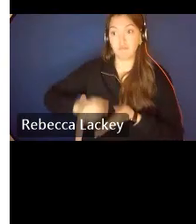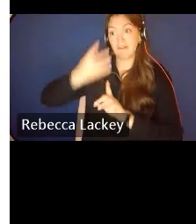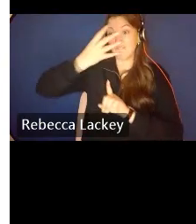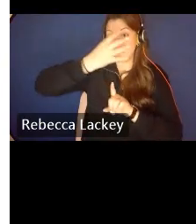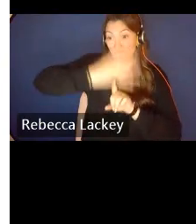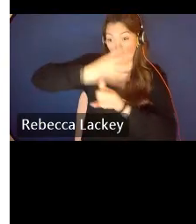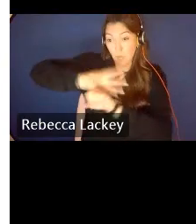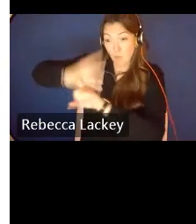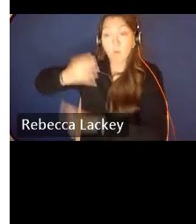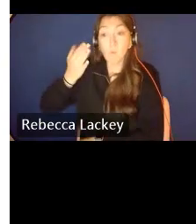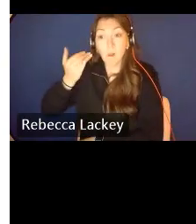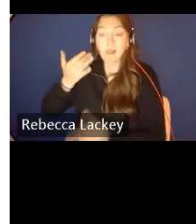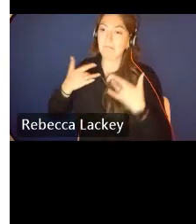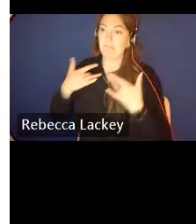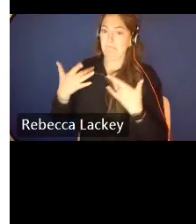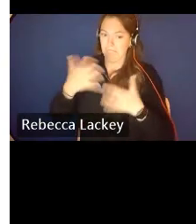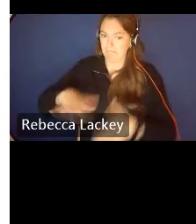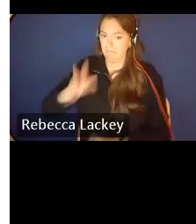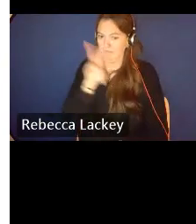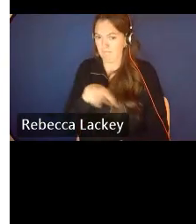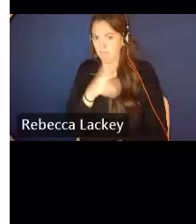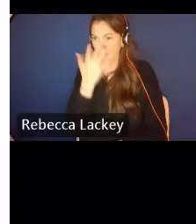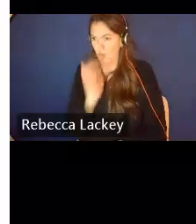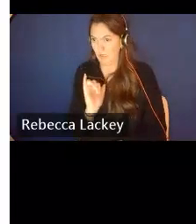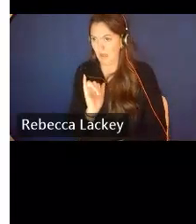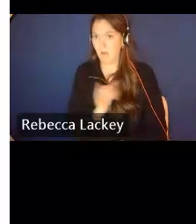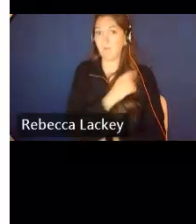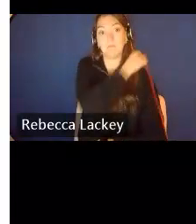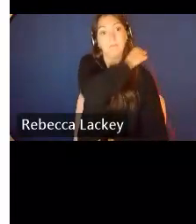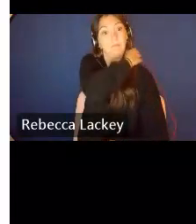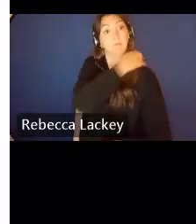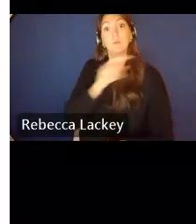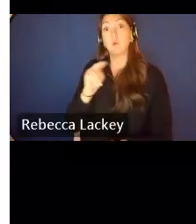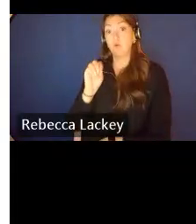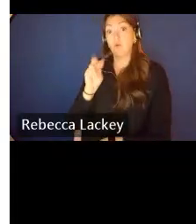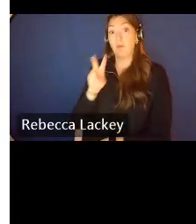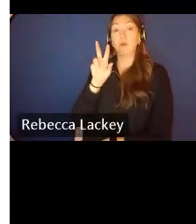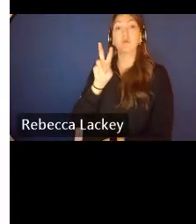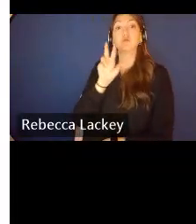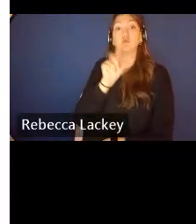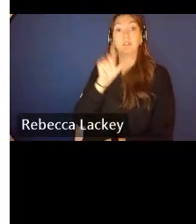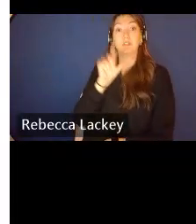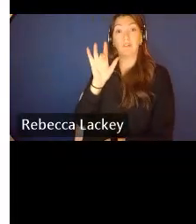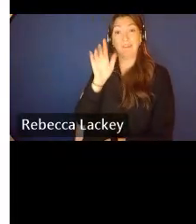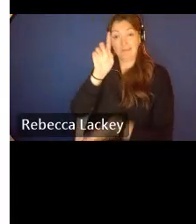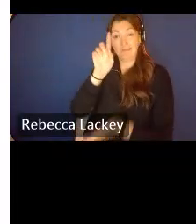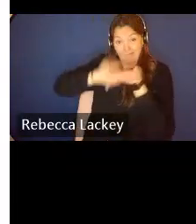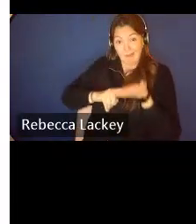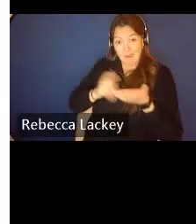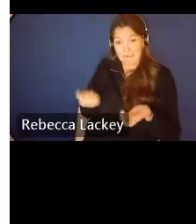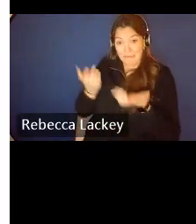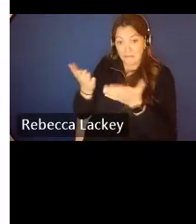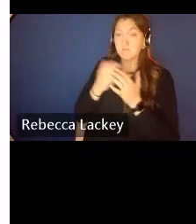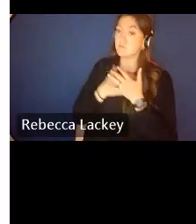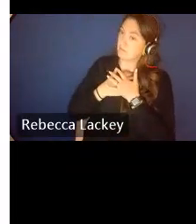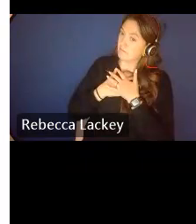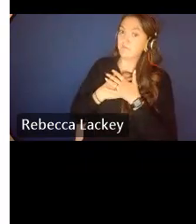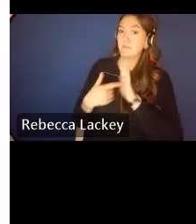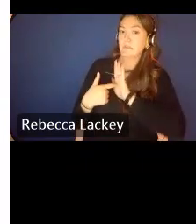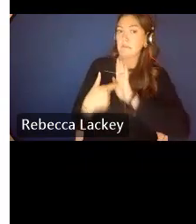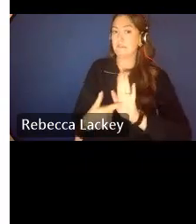based on general condition. In November 2025, an inspection cycle indicated exposed steel,